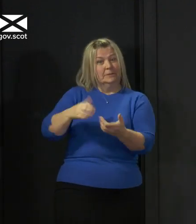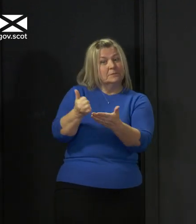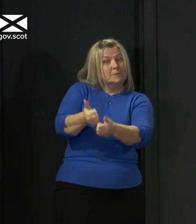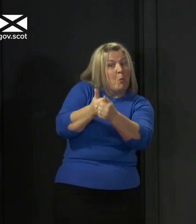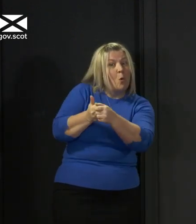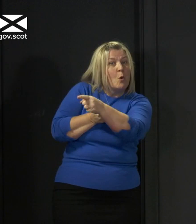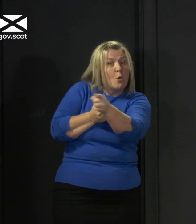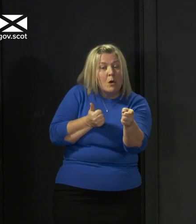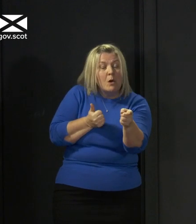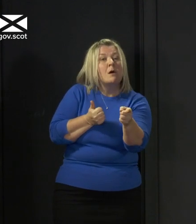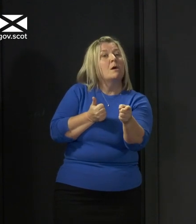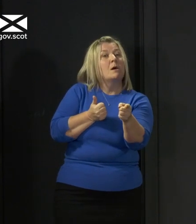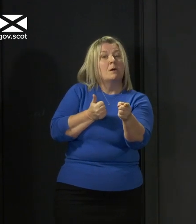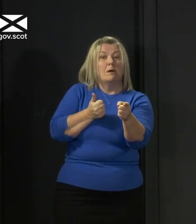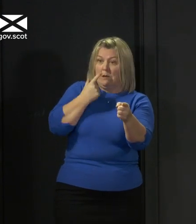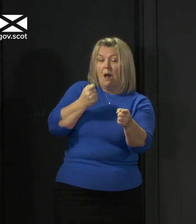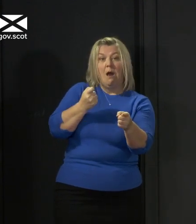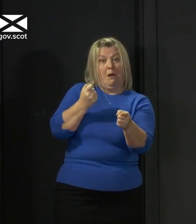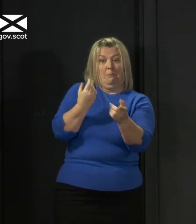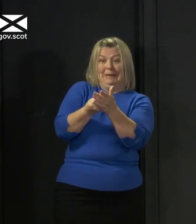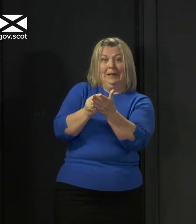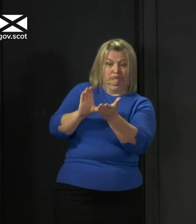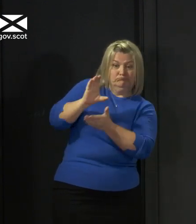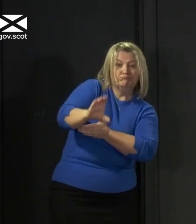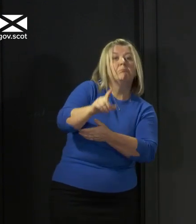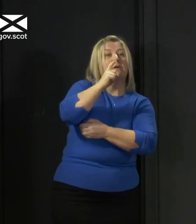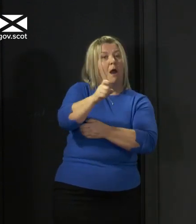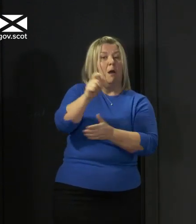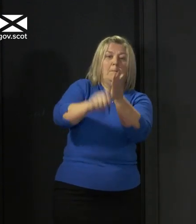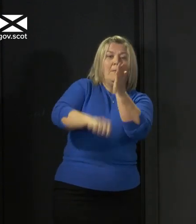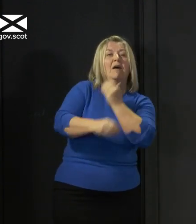directly so that they can buy food and other goods that they need but also